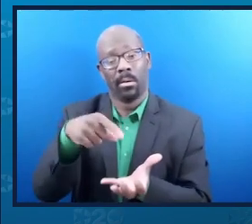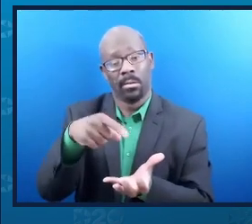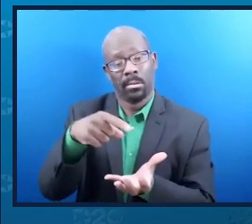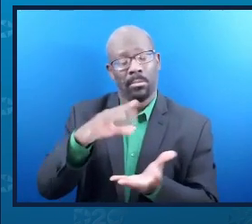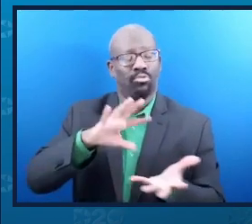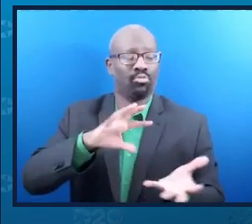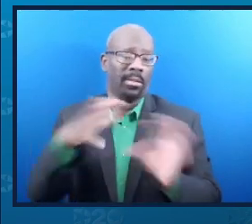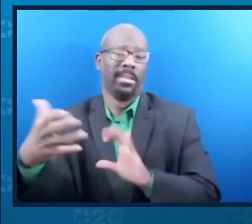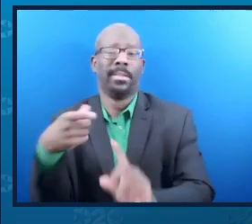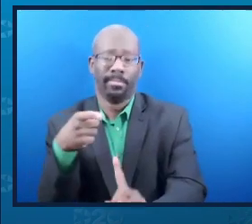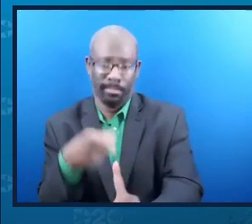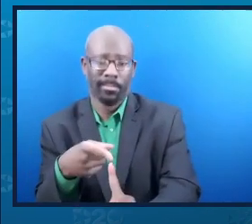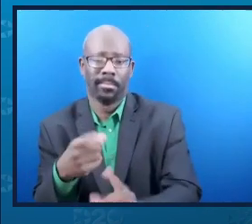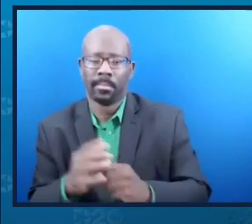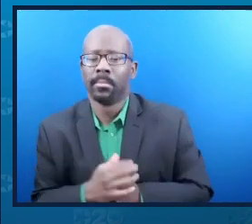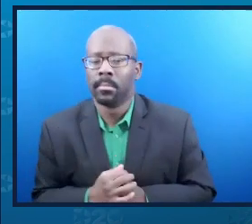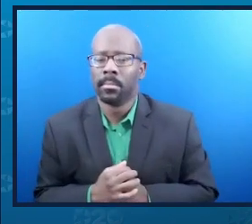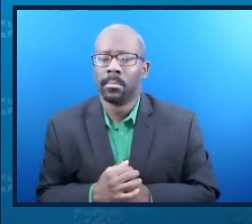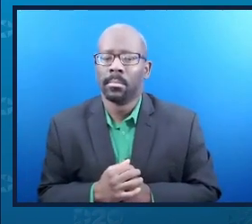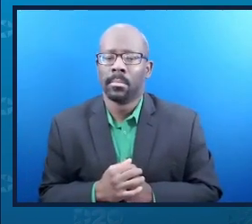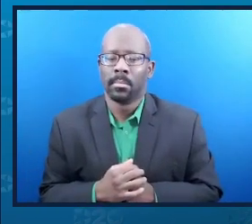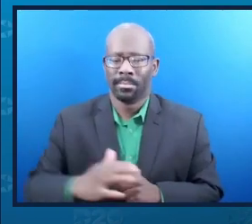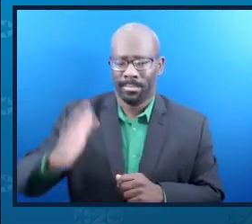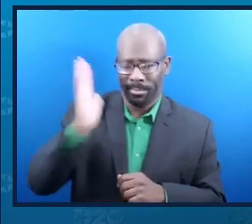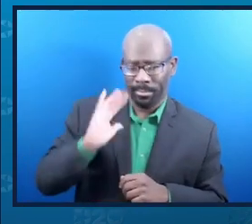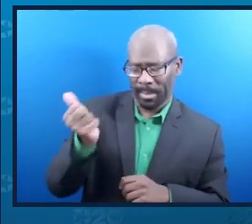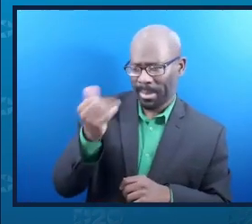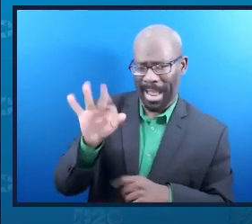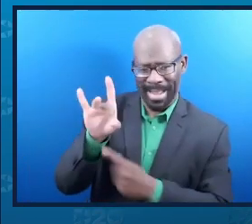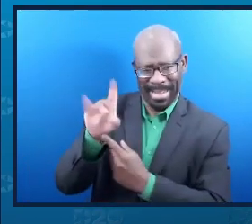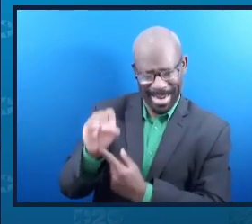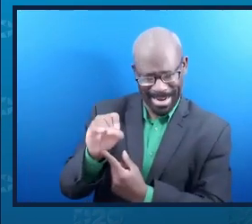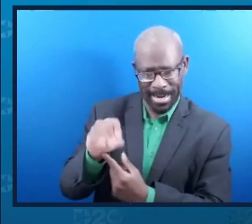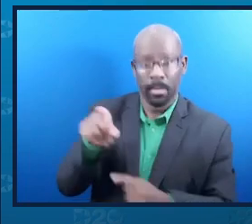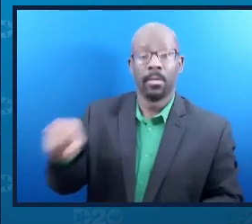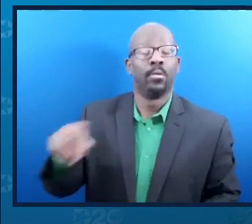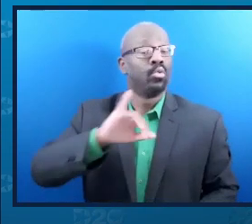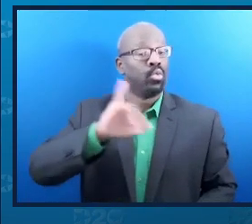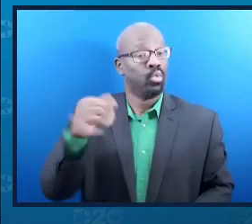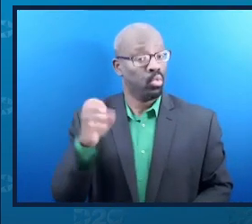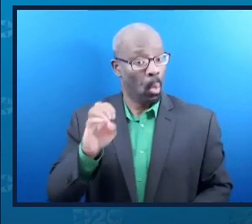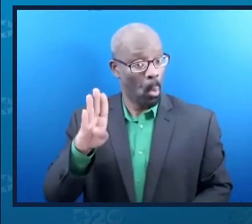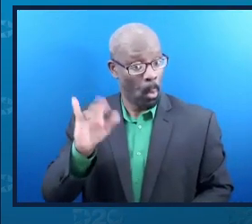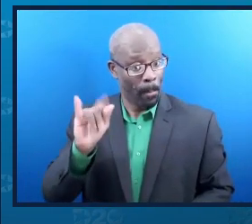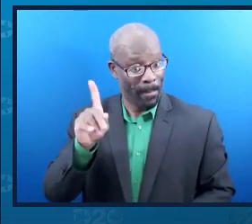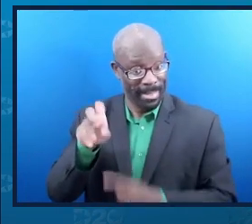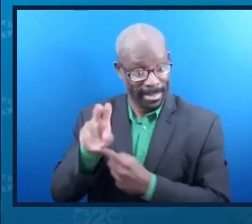IN 19186 WHILE WORKING AS A SENATOR, JOE BIDEN PRODUCED ONE OF THE FIRST CLIMATE BILLS IN